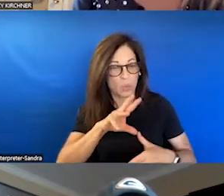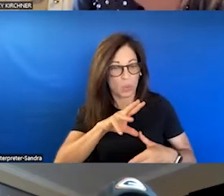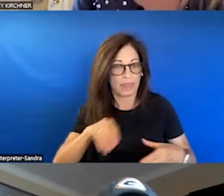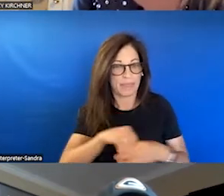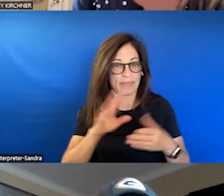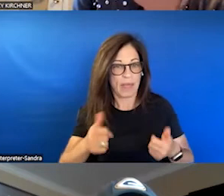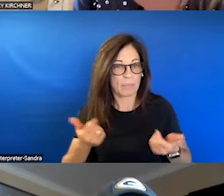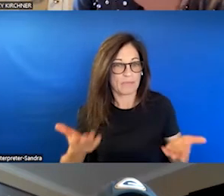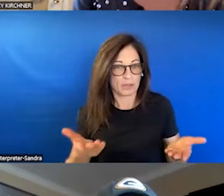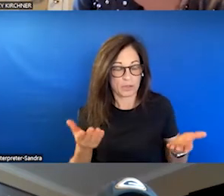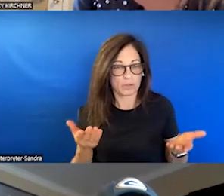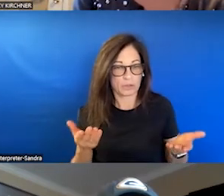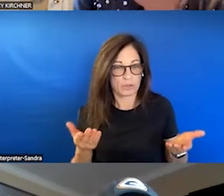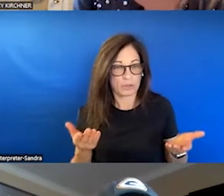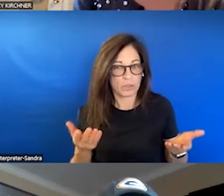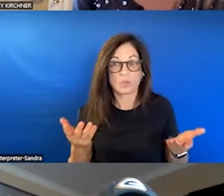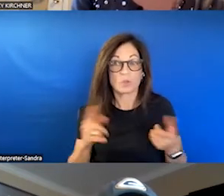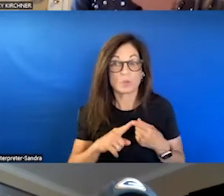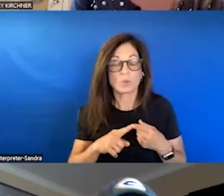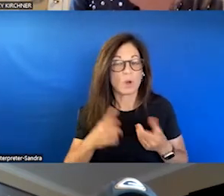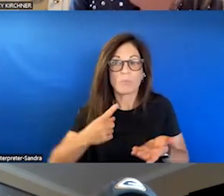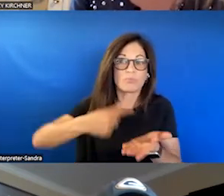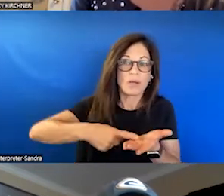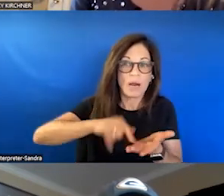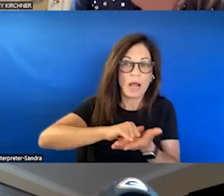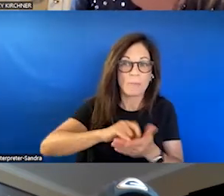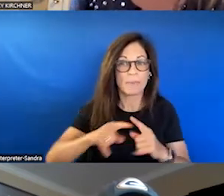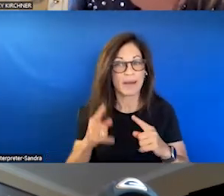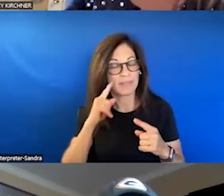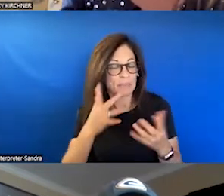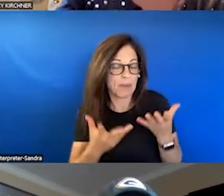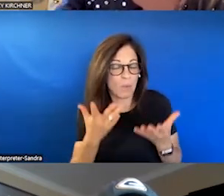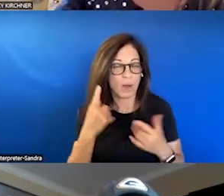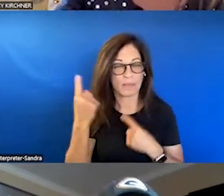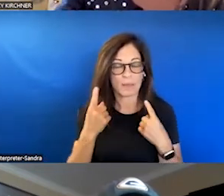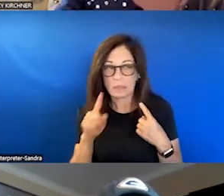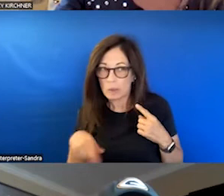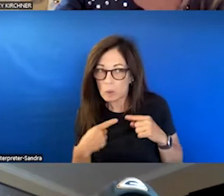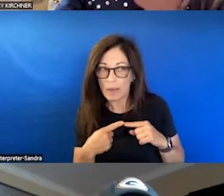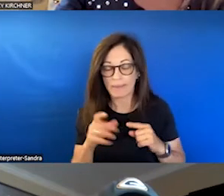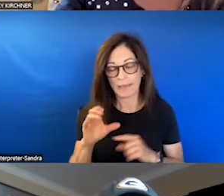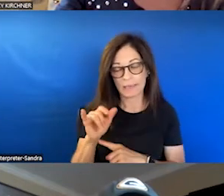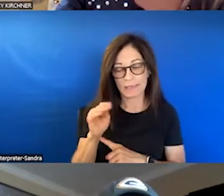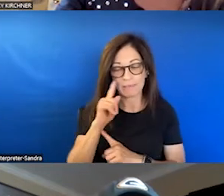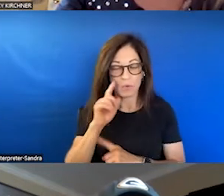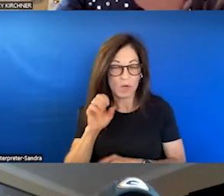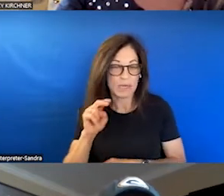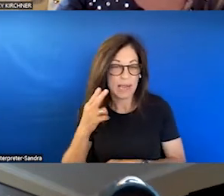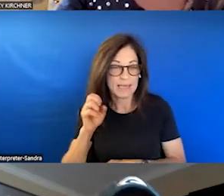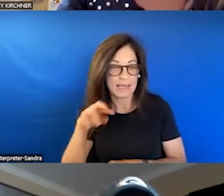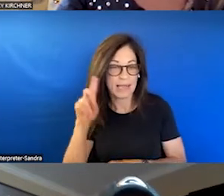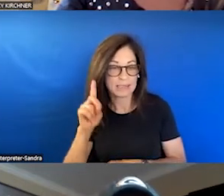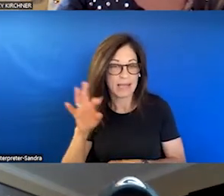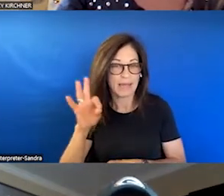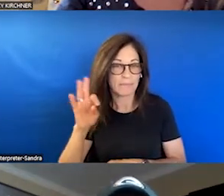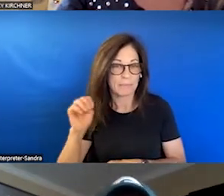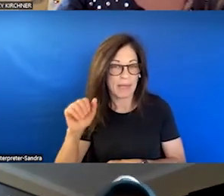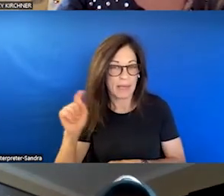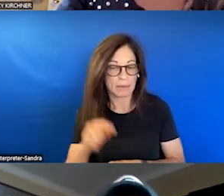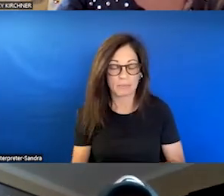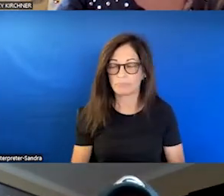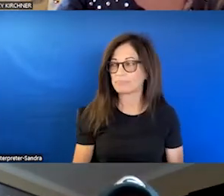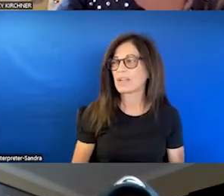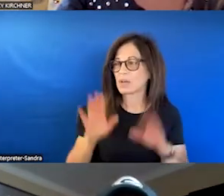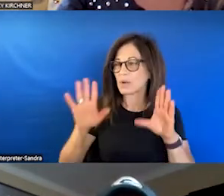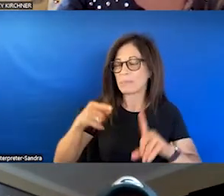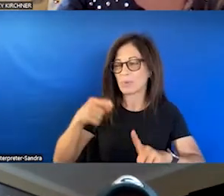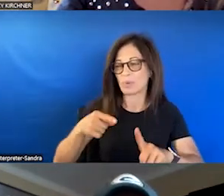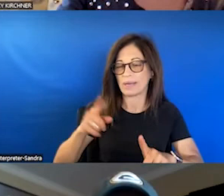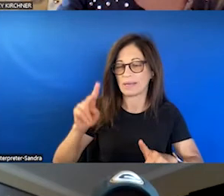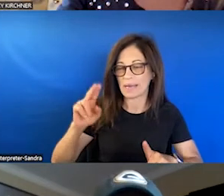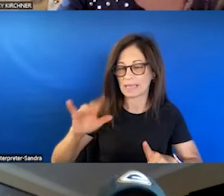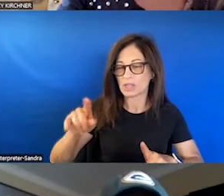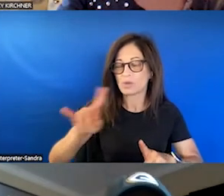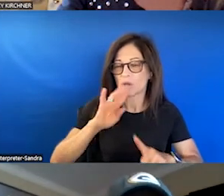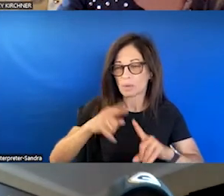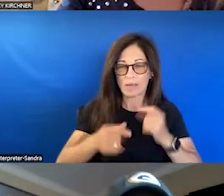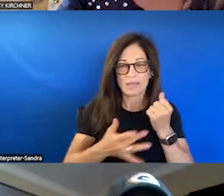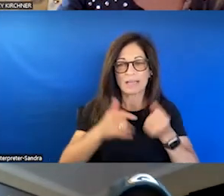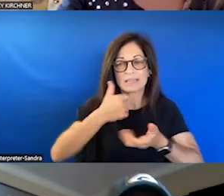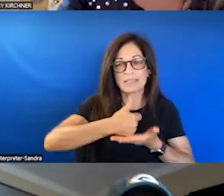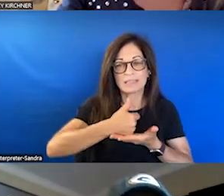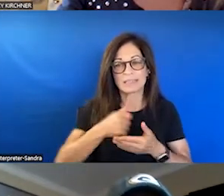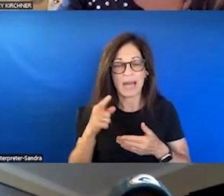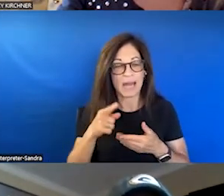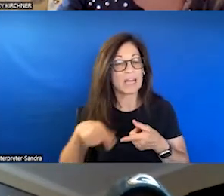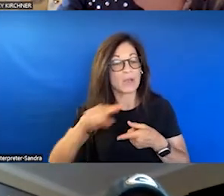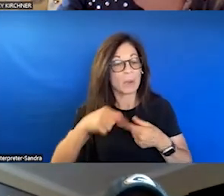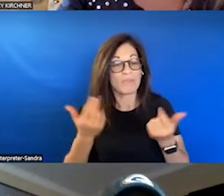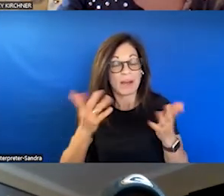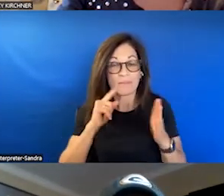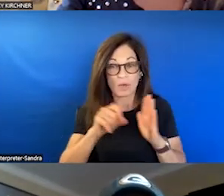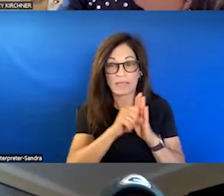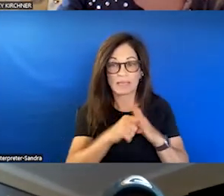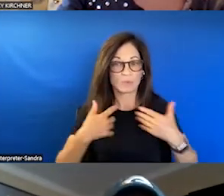TO BRING IT UP. TECHNICAL ASSISTANCE PROVIDED TO STATE. SO IMPORTANT AS STATES LOOK TO